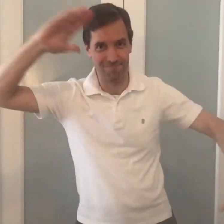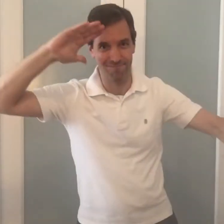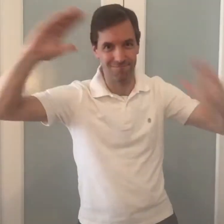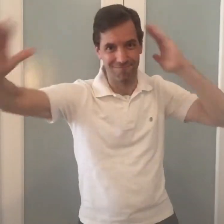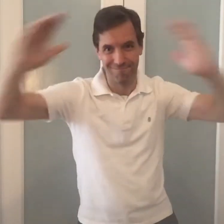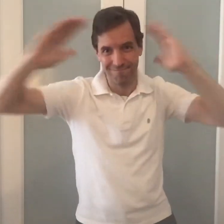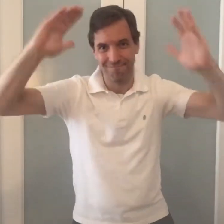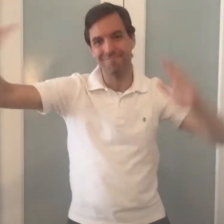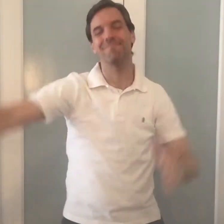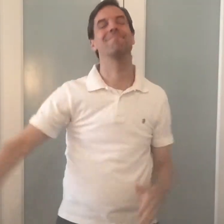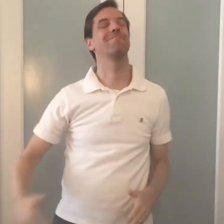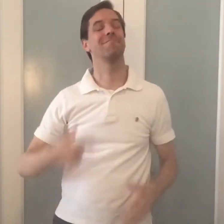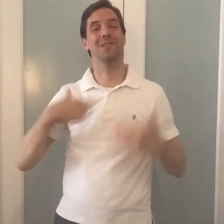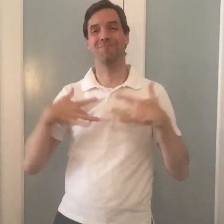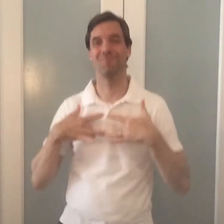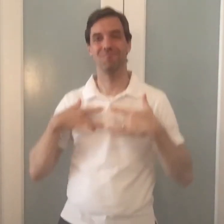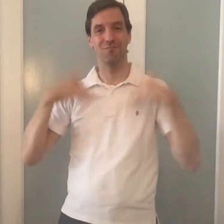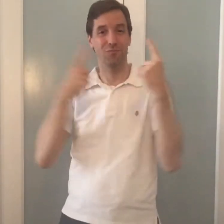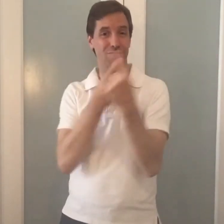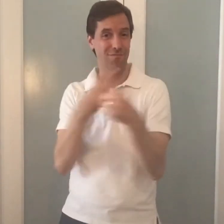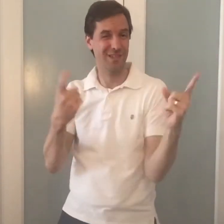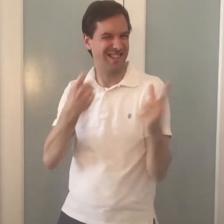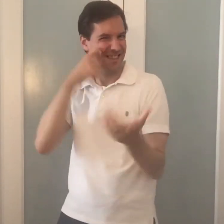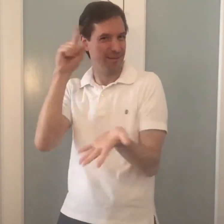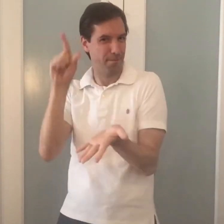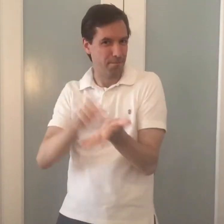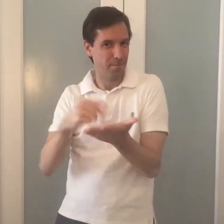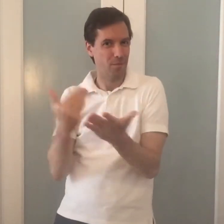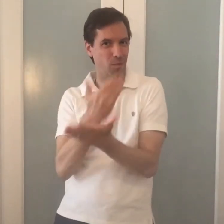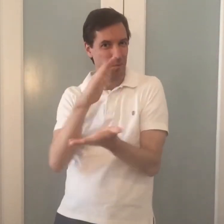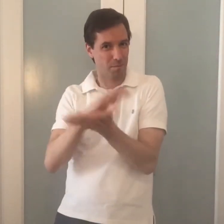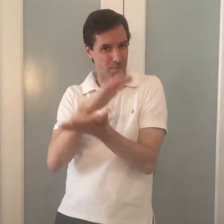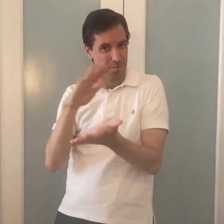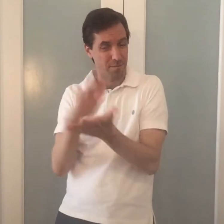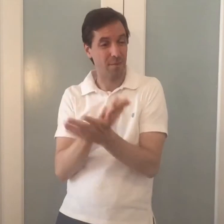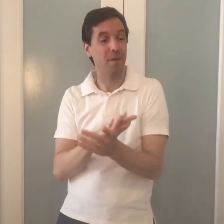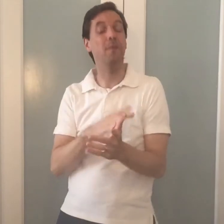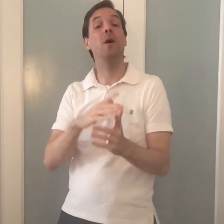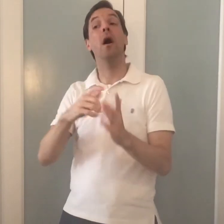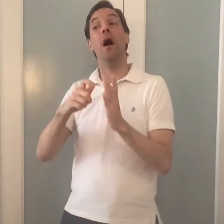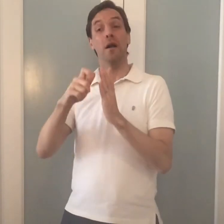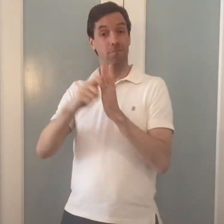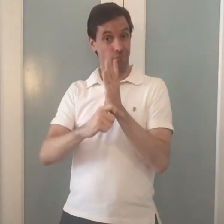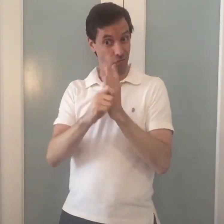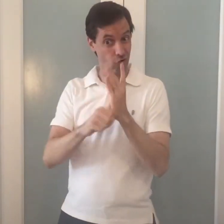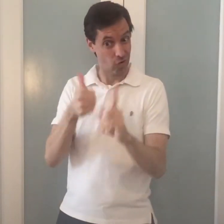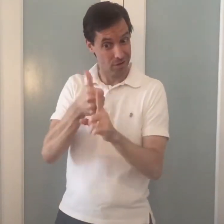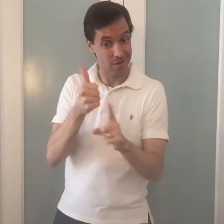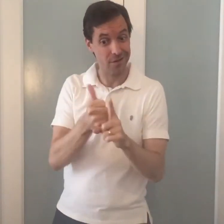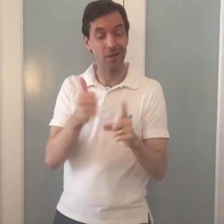Hello! We are thrilled to announce a recently published paper in a journal